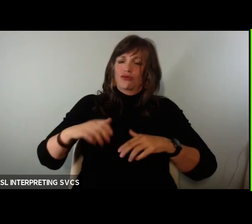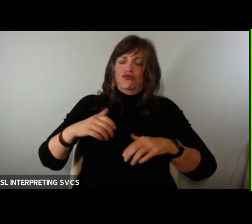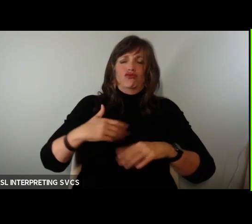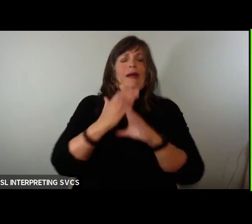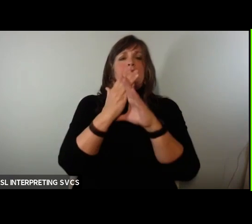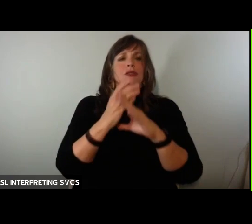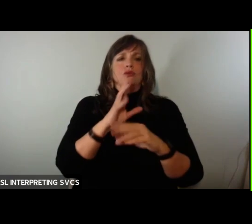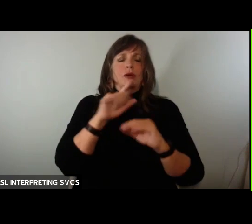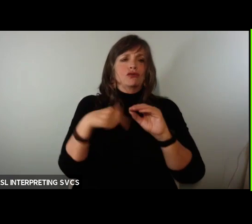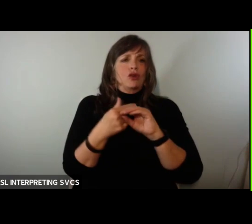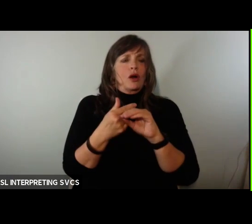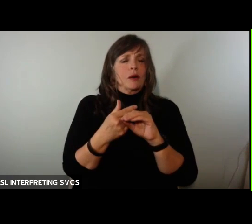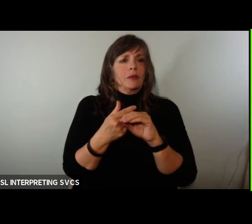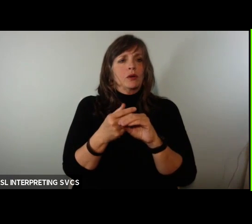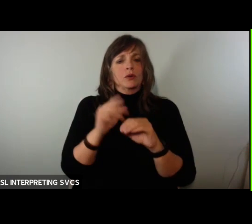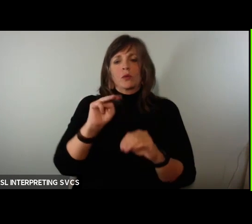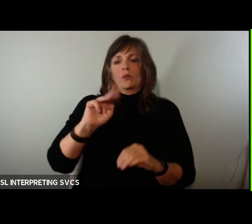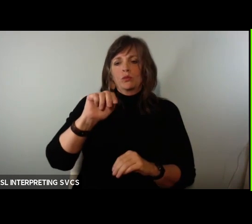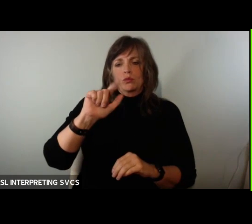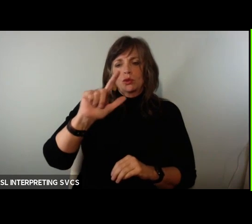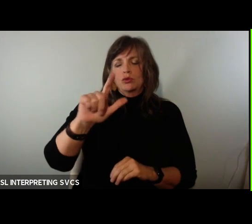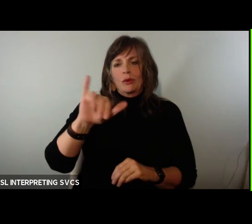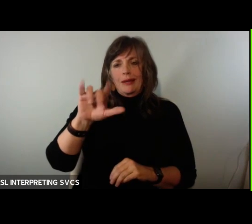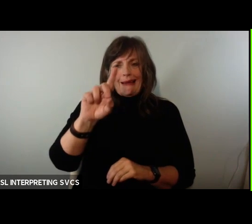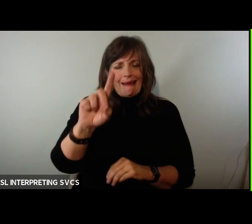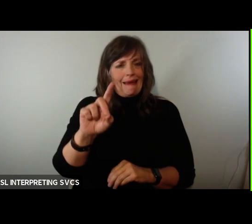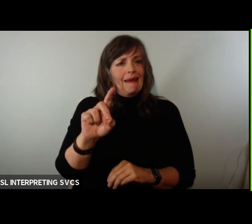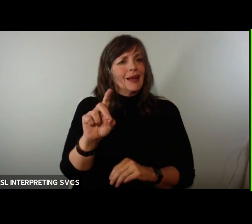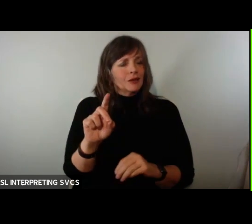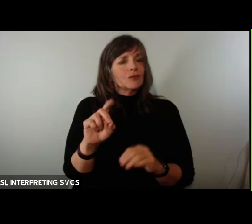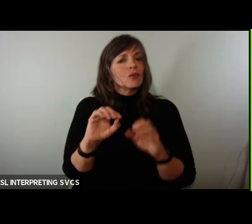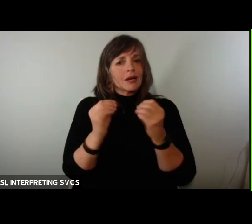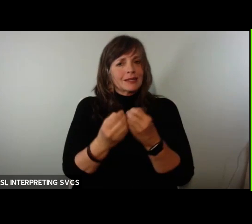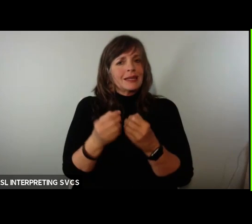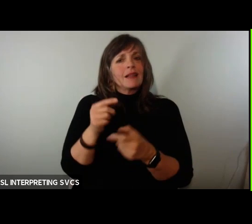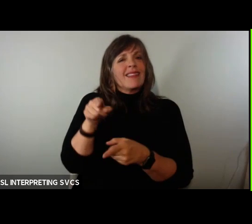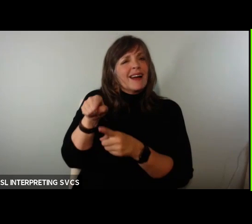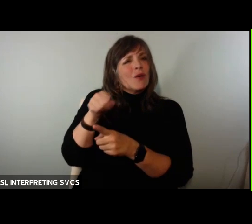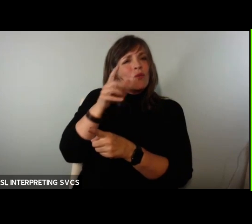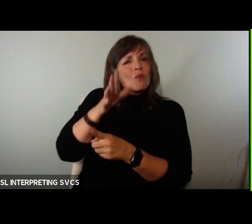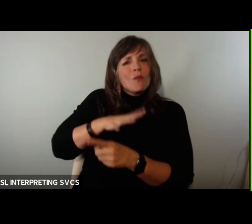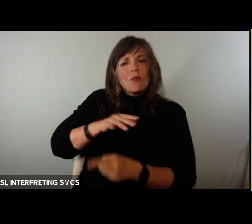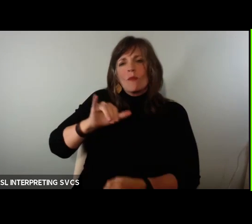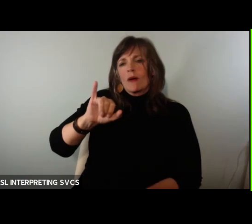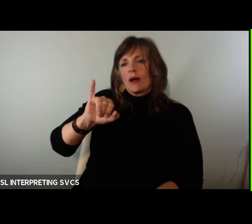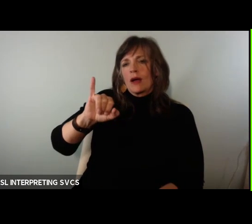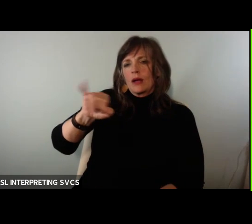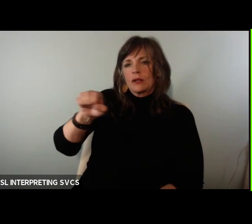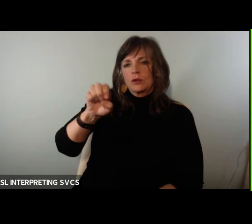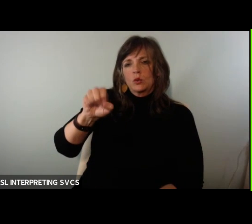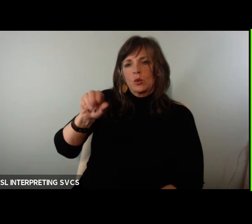like the one that Ijeoma Oluo created in Seattle and which are being created all over the country.